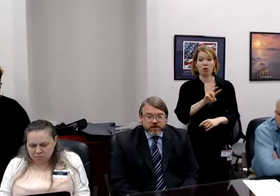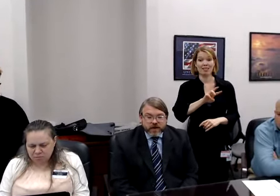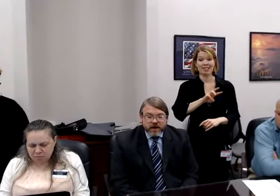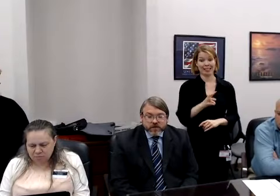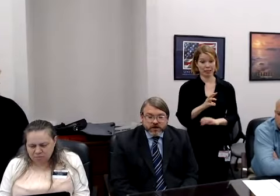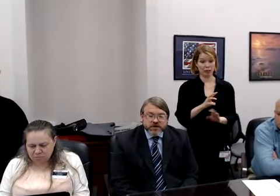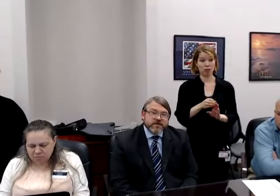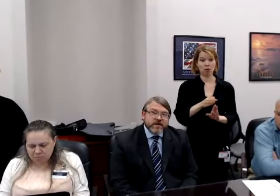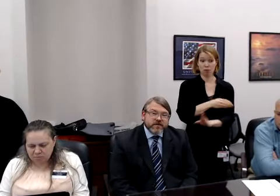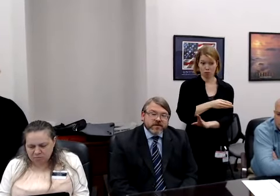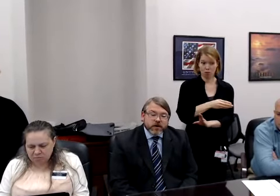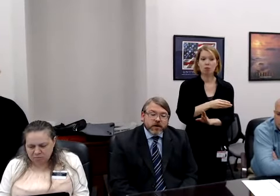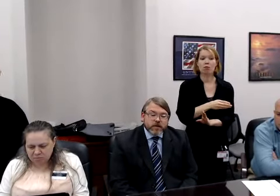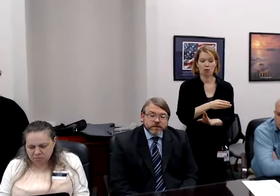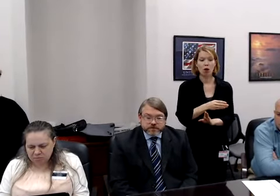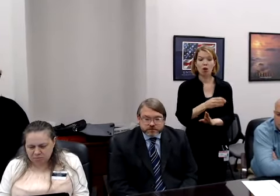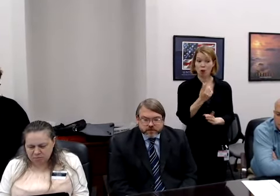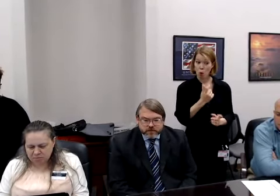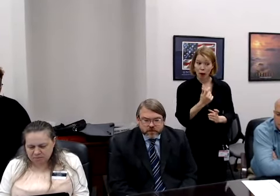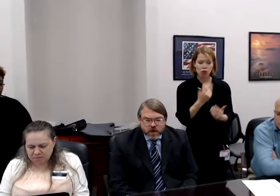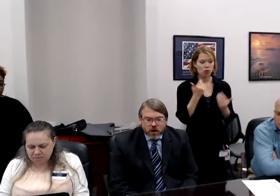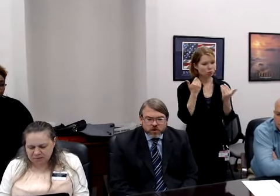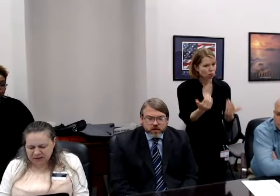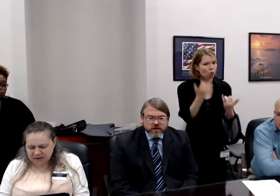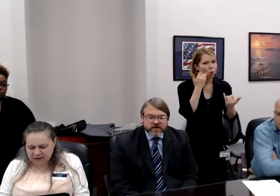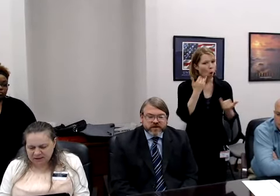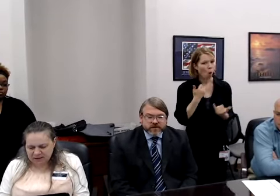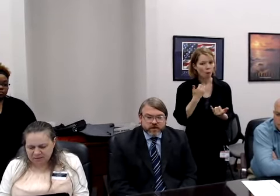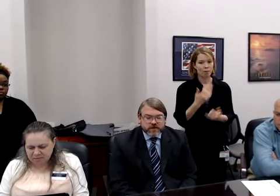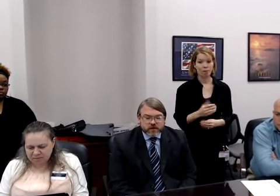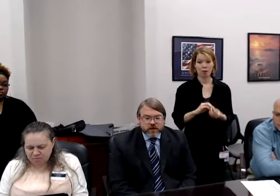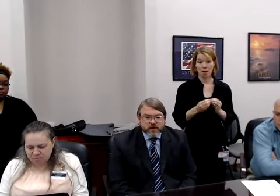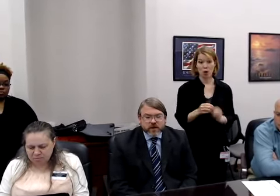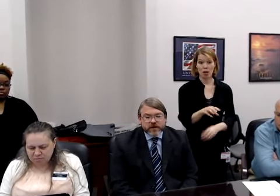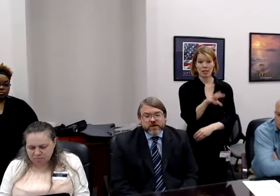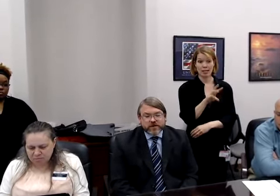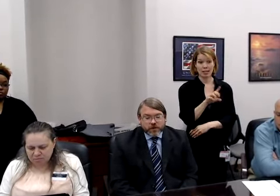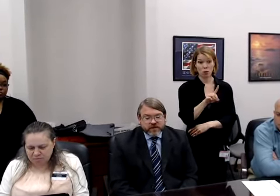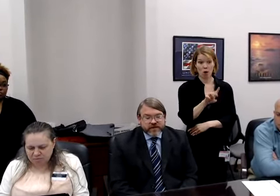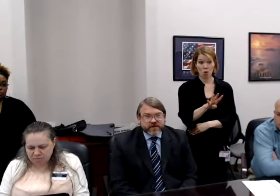If you have questions give us a call. Our number is 614-466-7264.